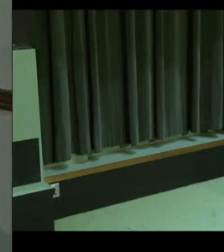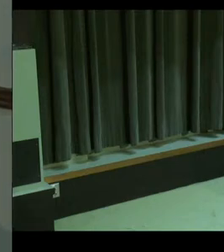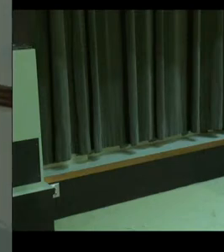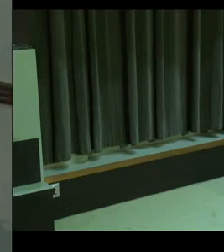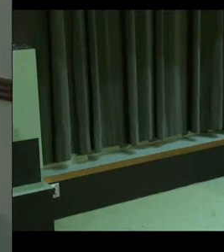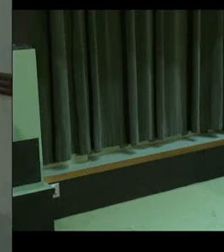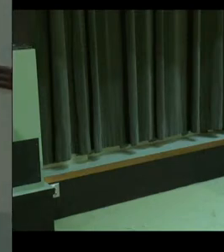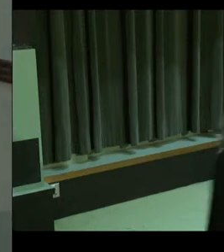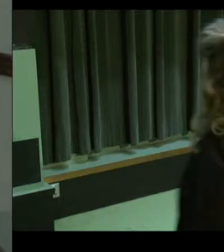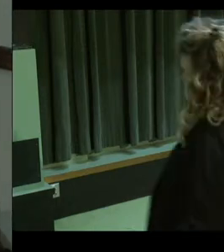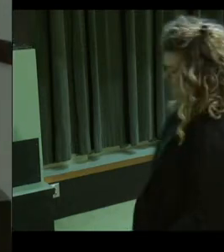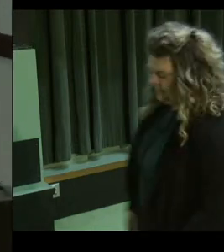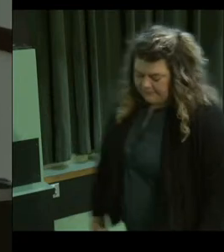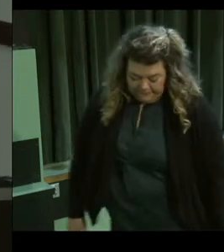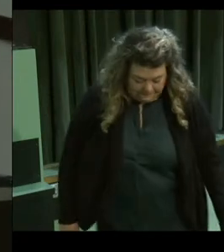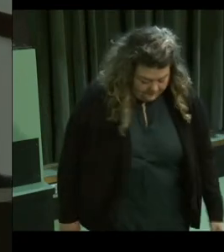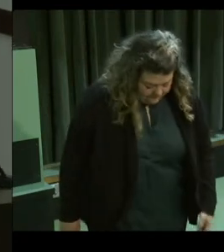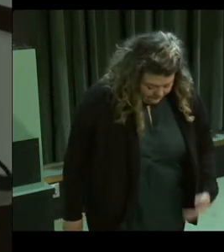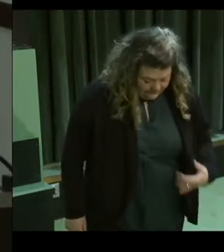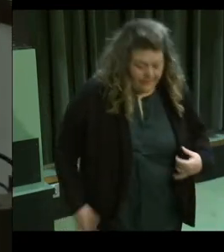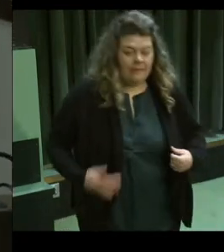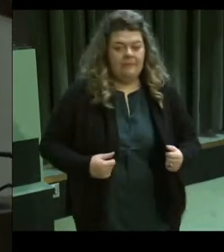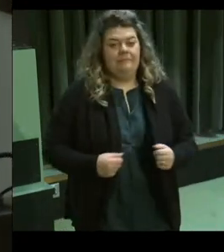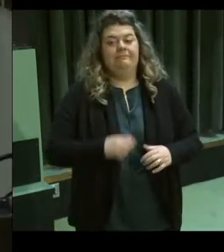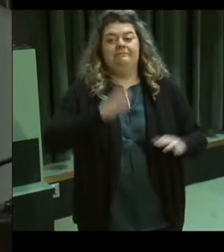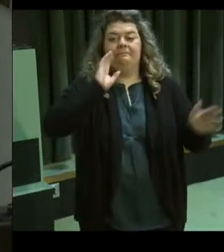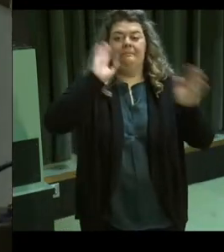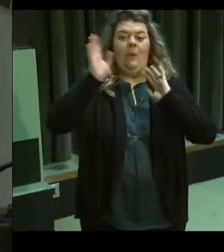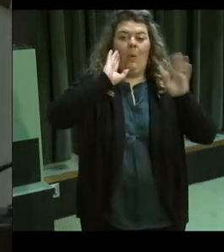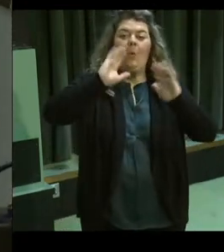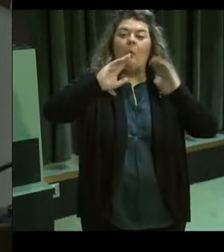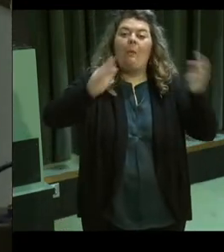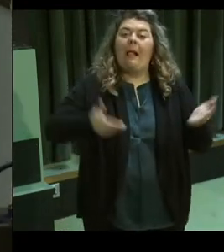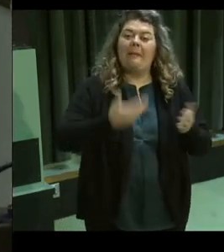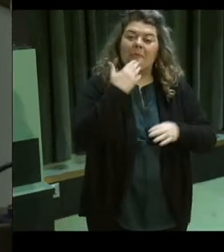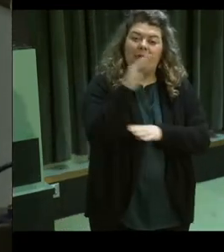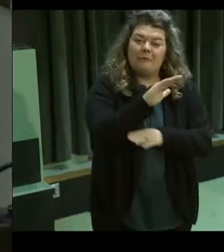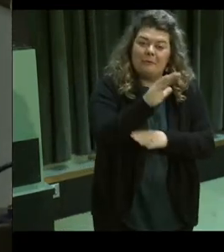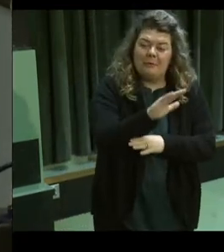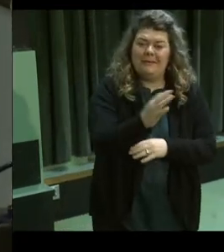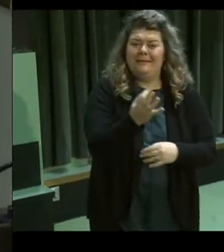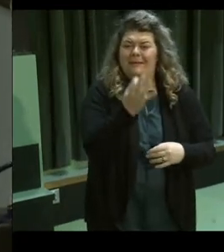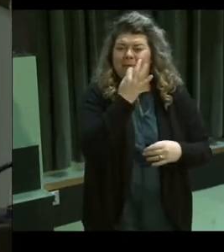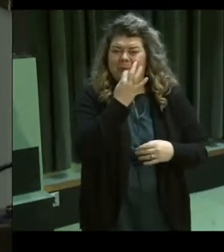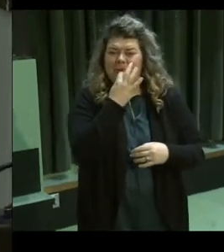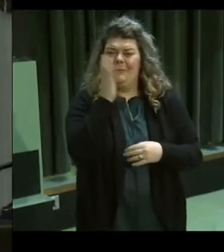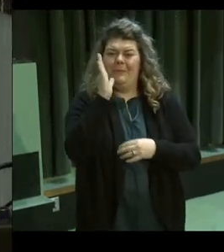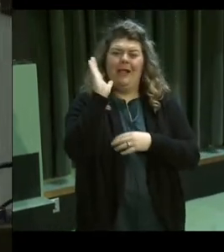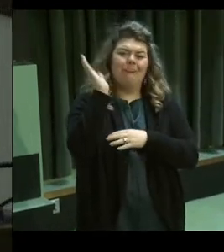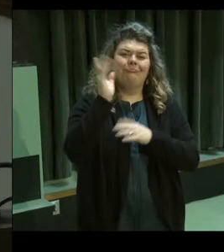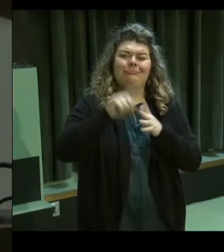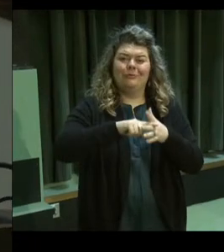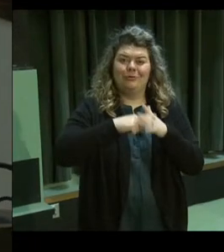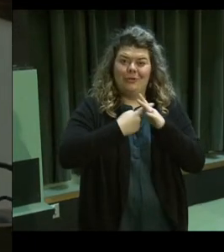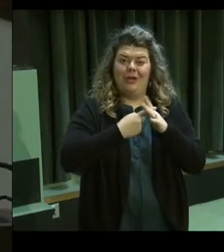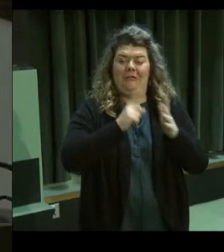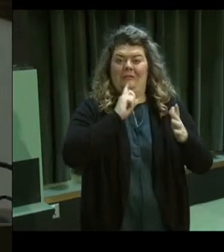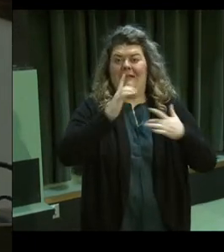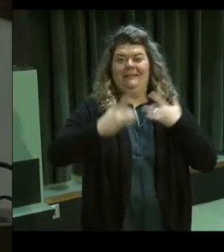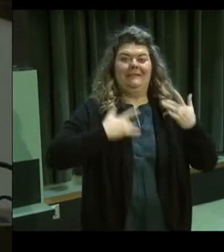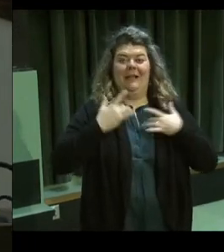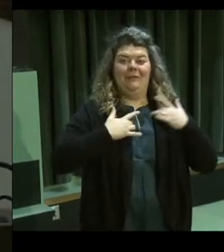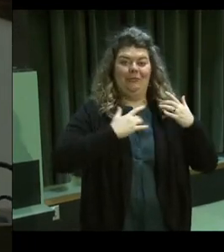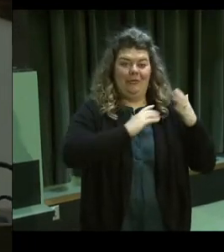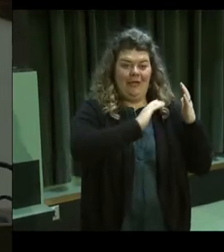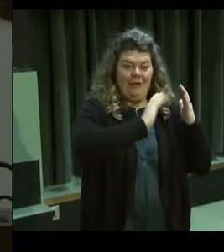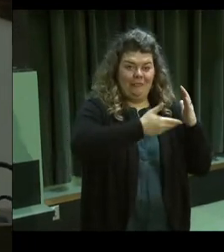Good afternoon. We are going to